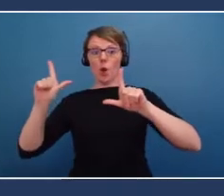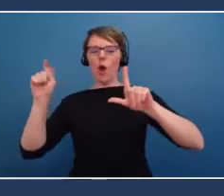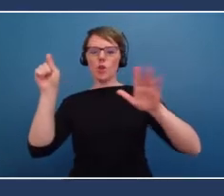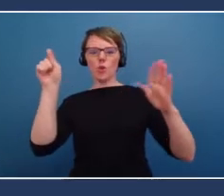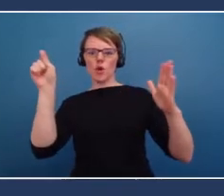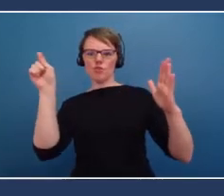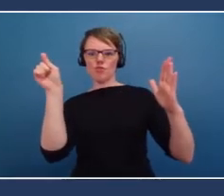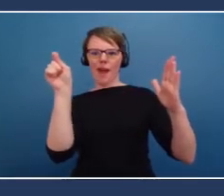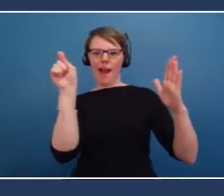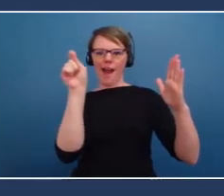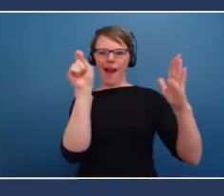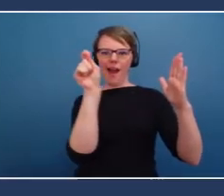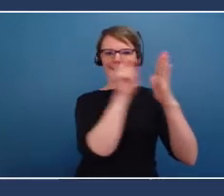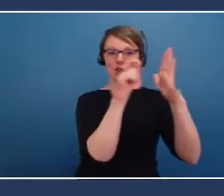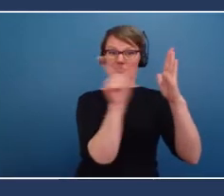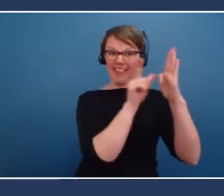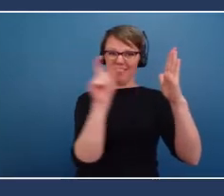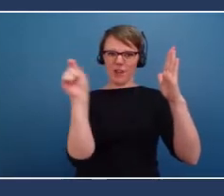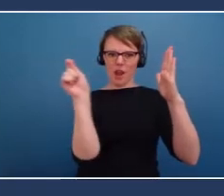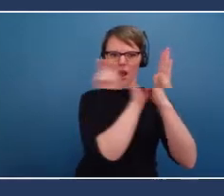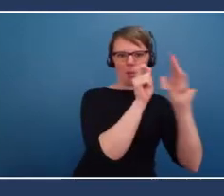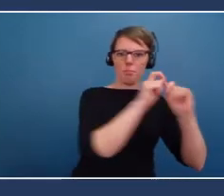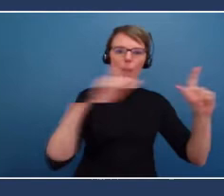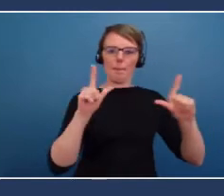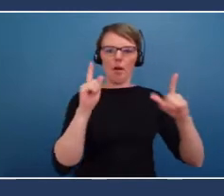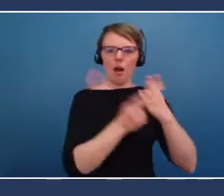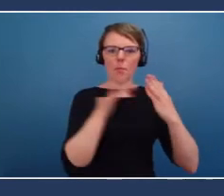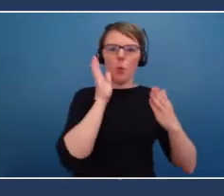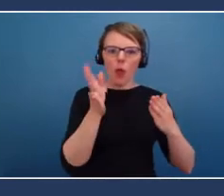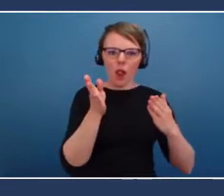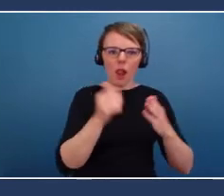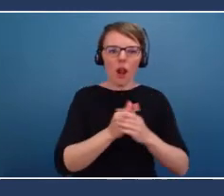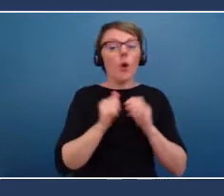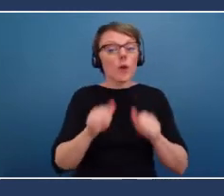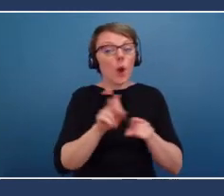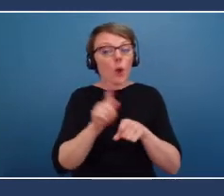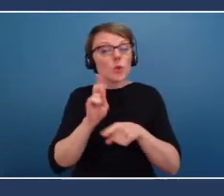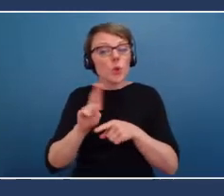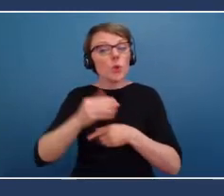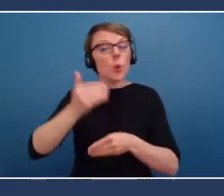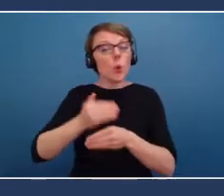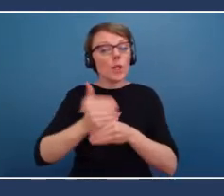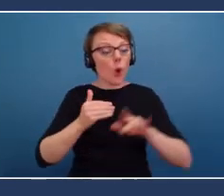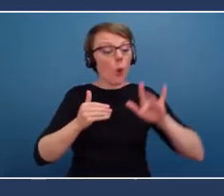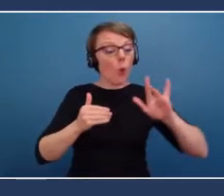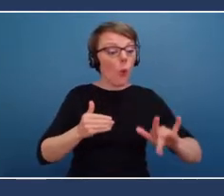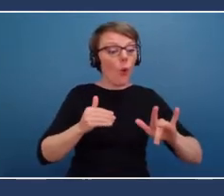But you can also use keyboard shortcuts, Windows key down to take into